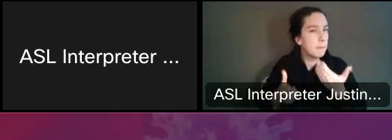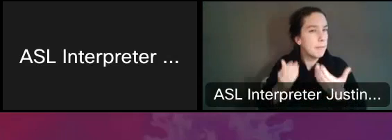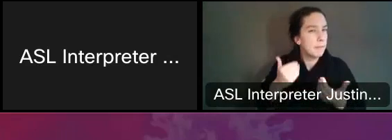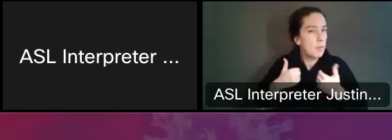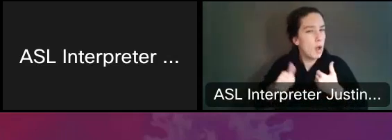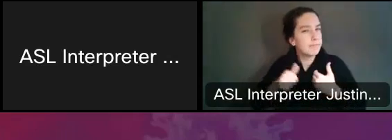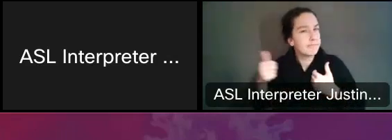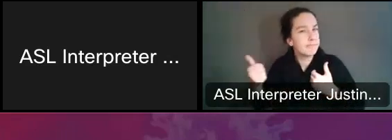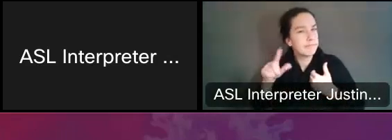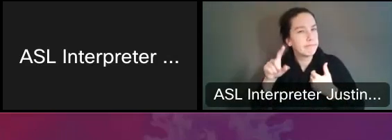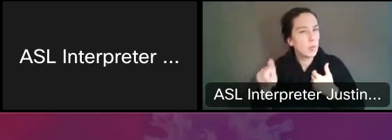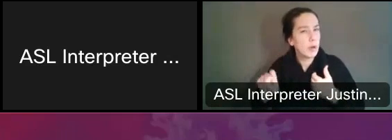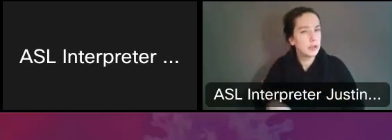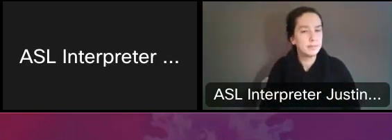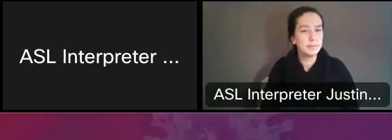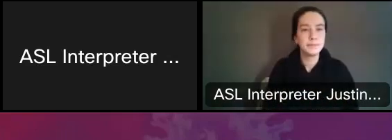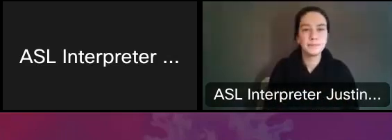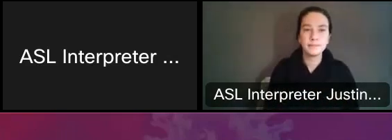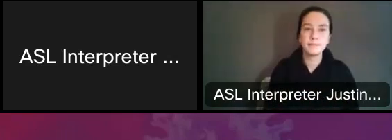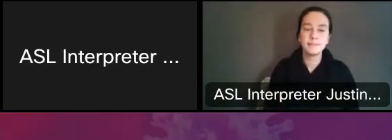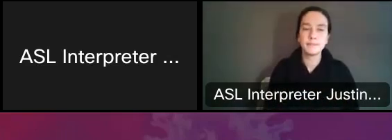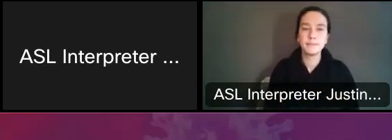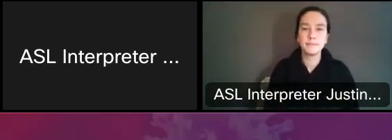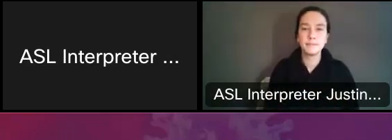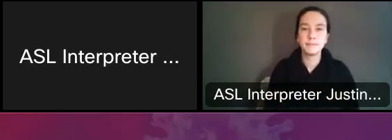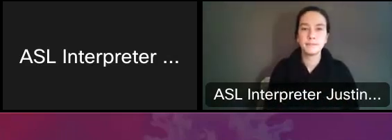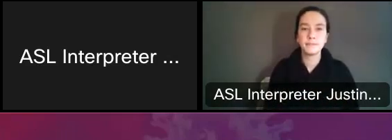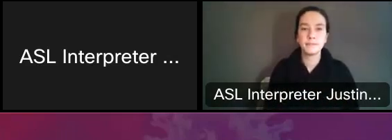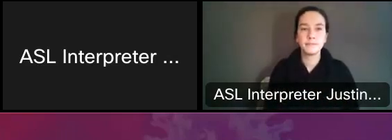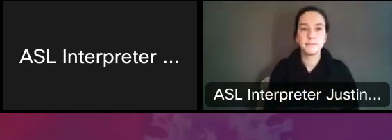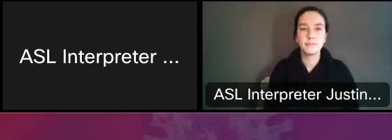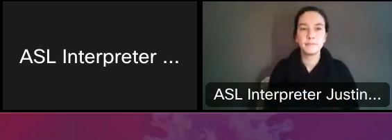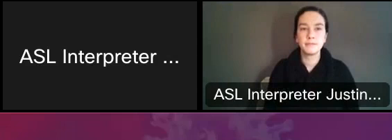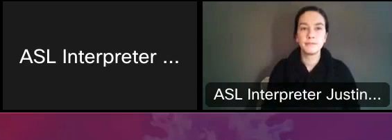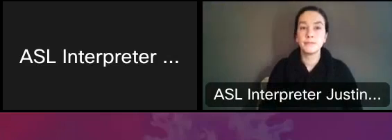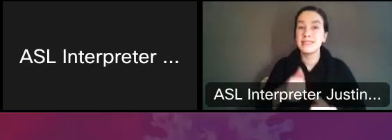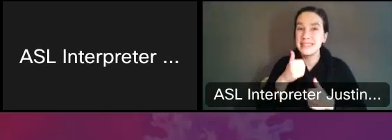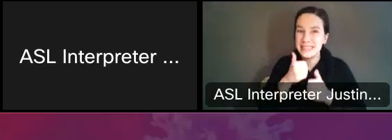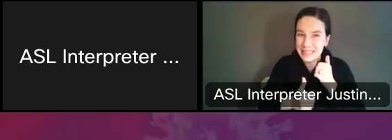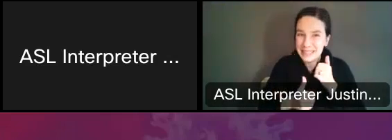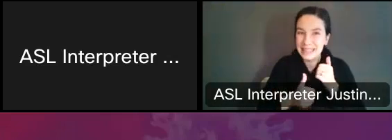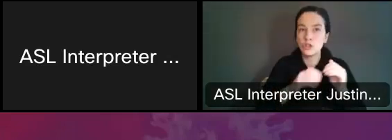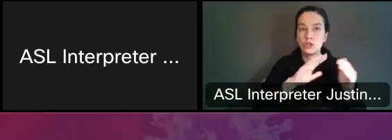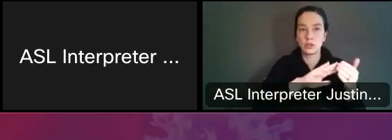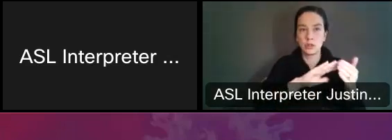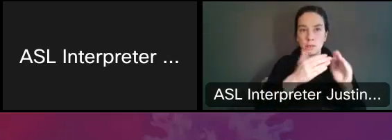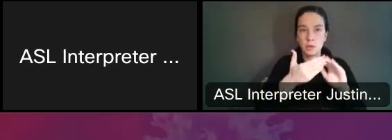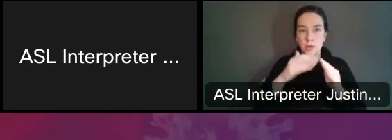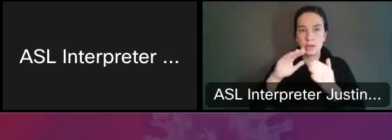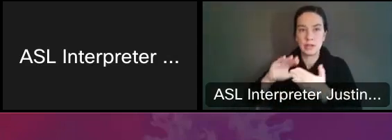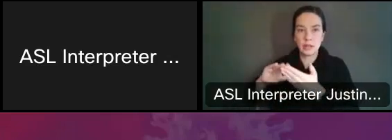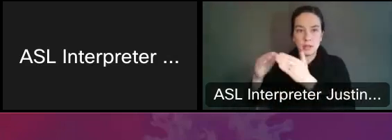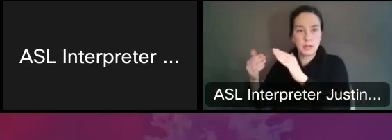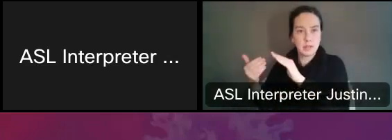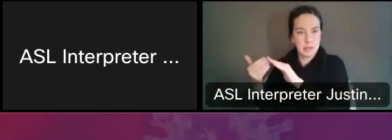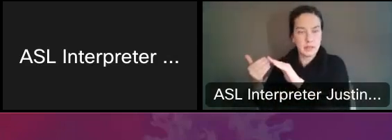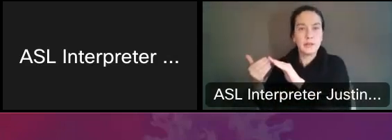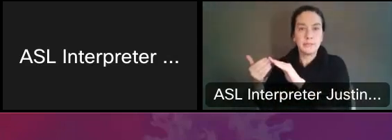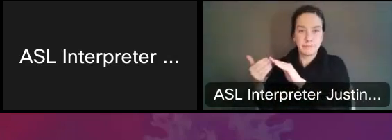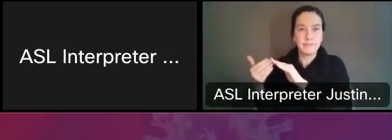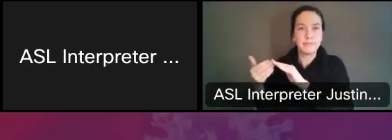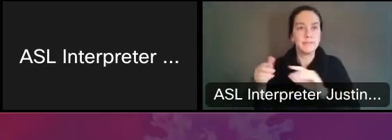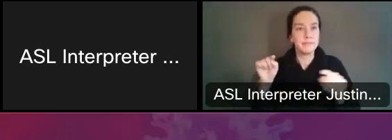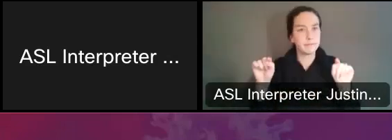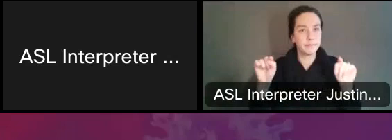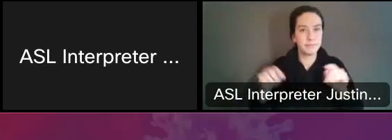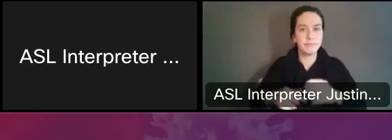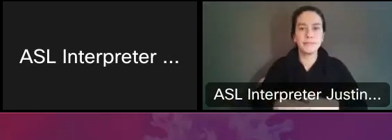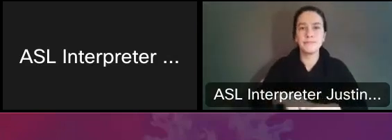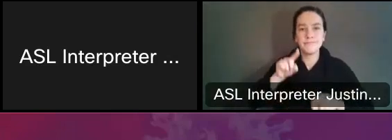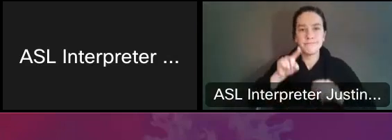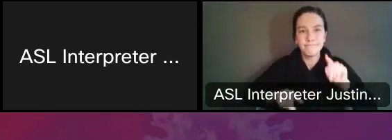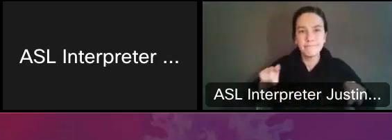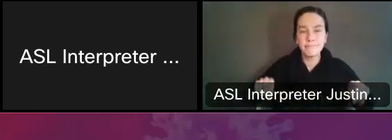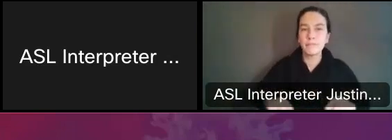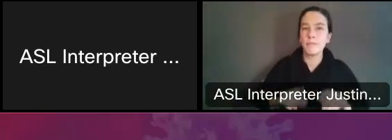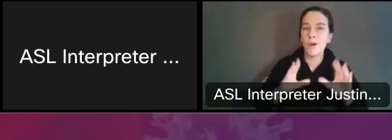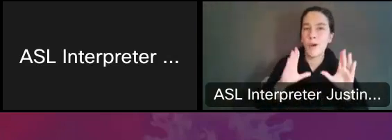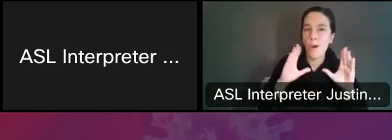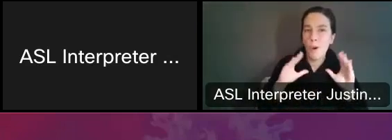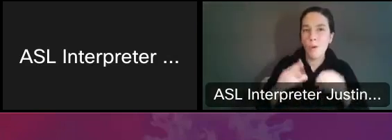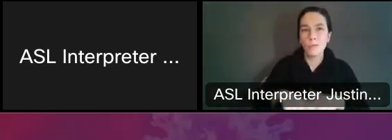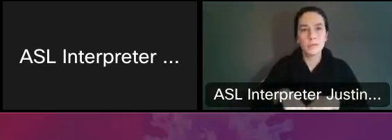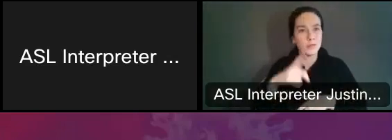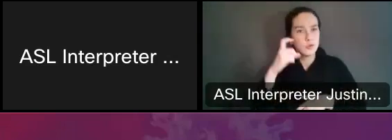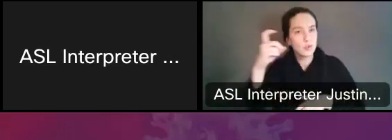Next every community owes its existence and vitality to generations from around the world who contributed their hopes dreams and energy to make in the history that led to this moment.